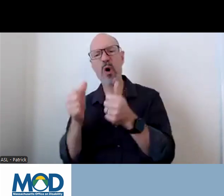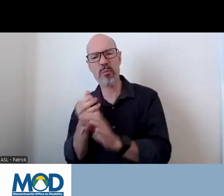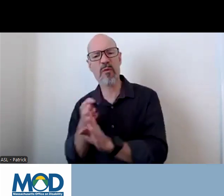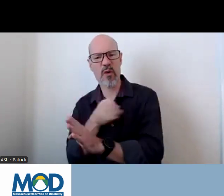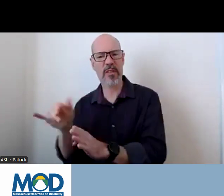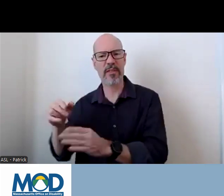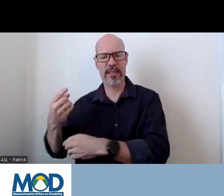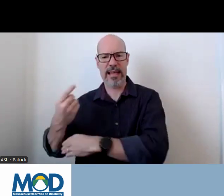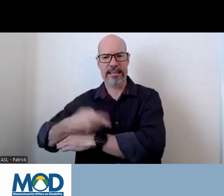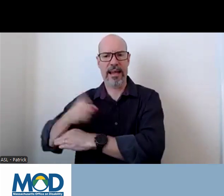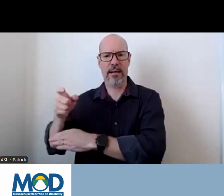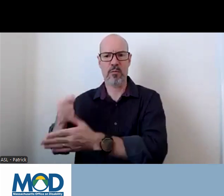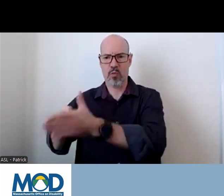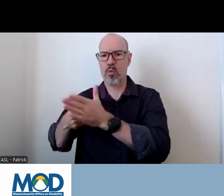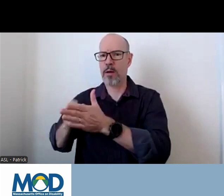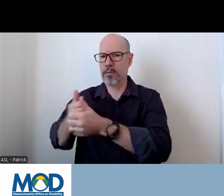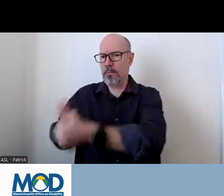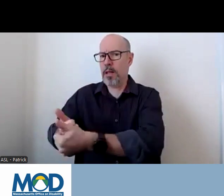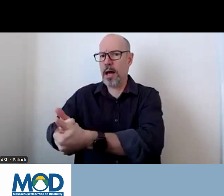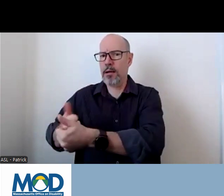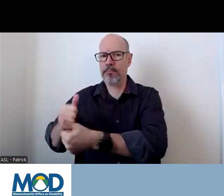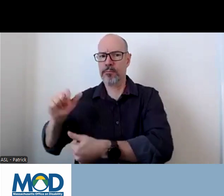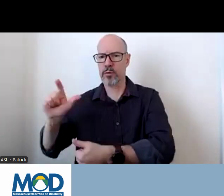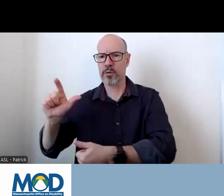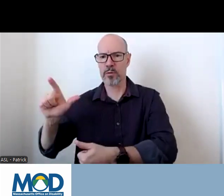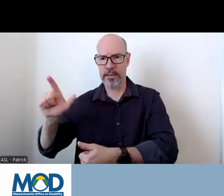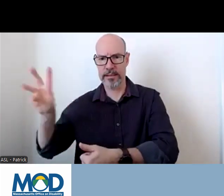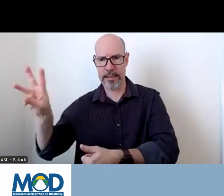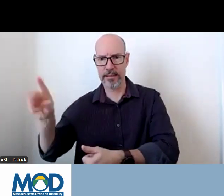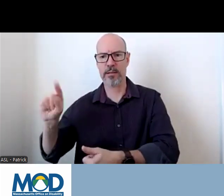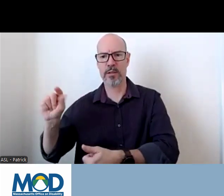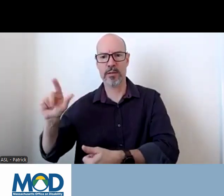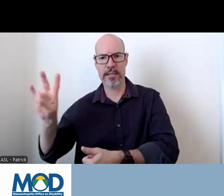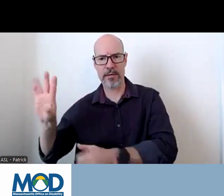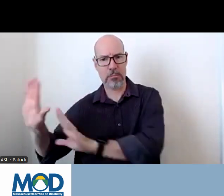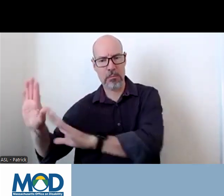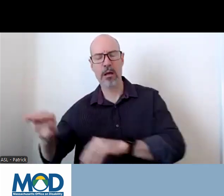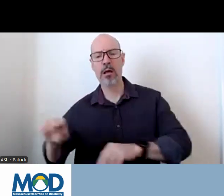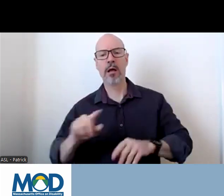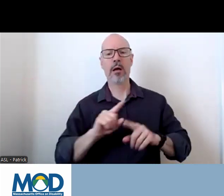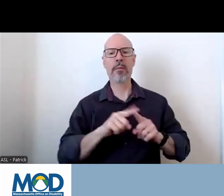posted prior to the compliance It's typically meant for things that are just going to be